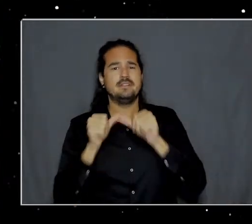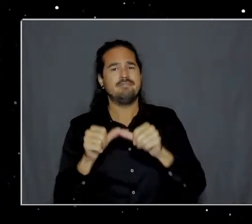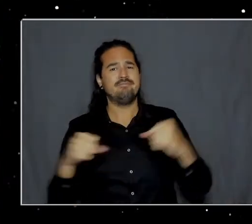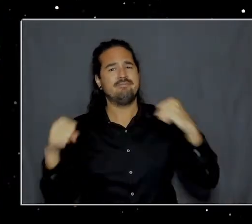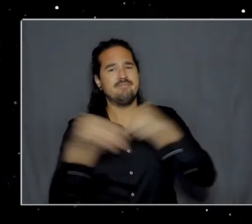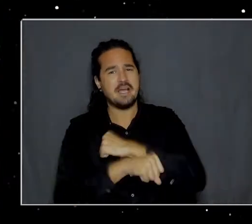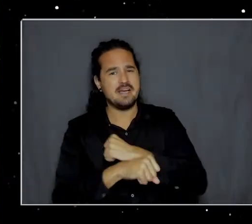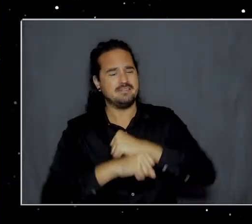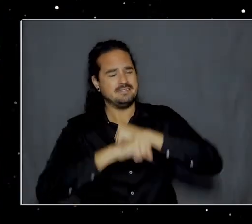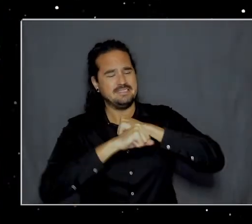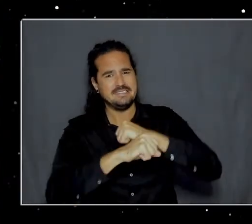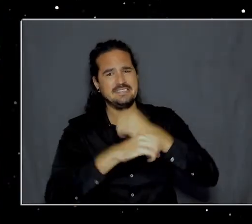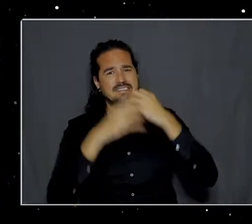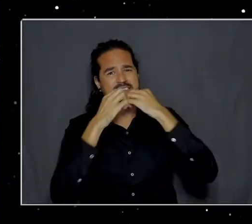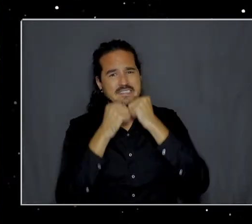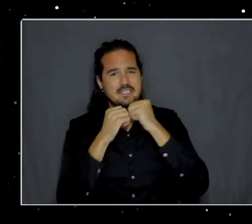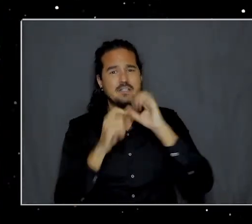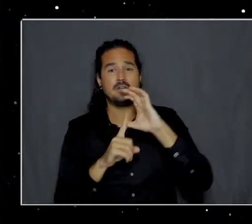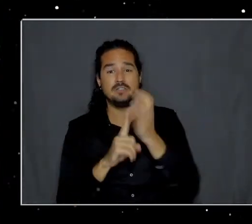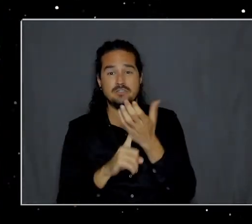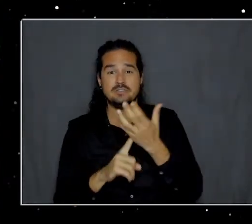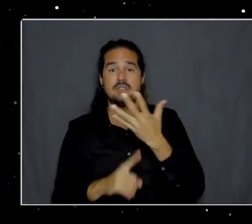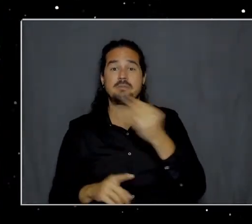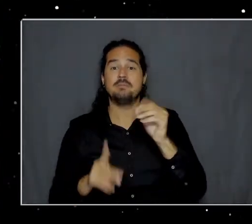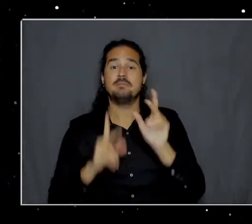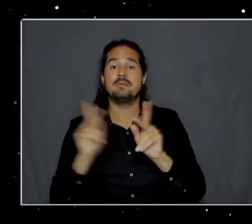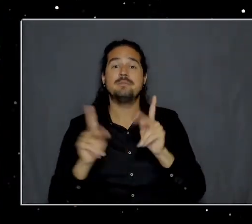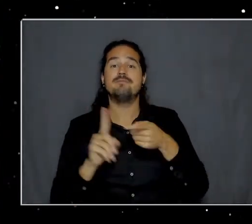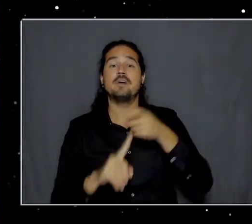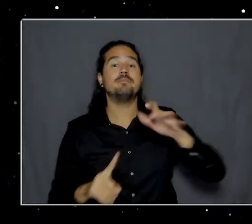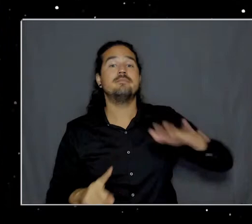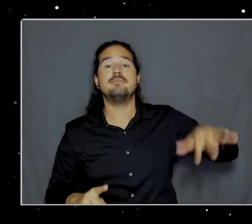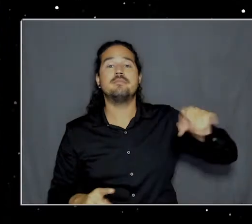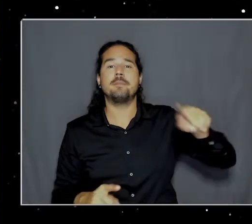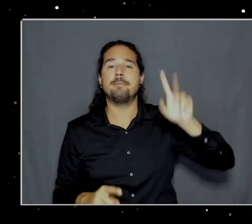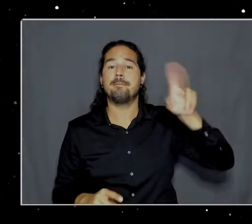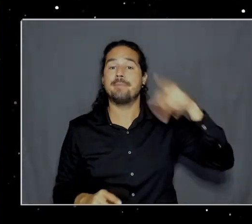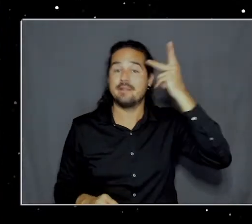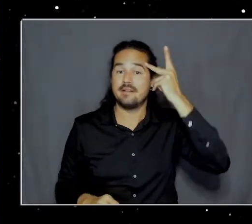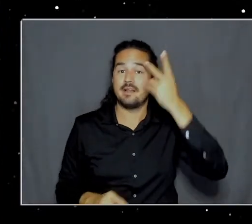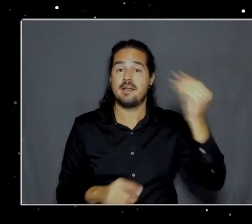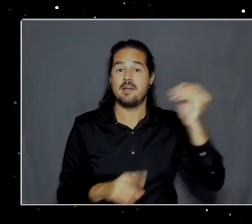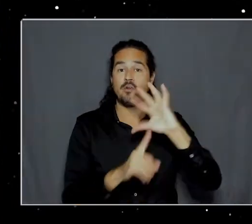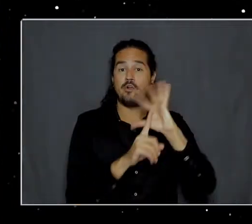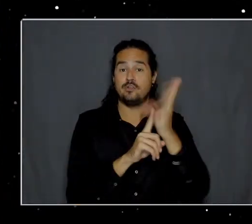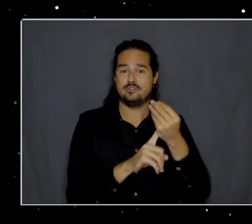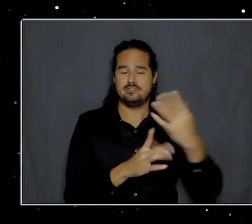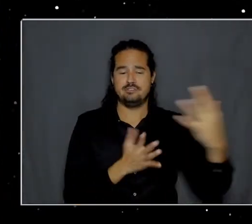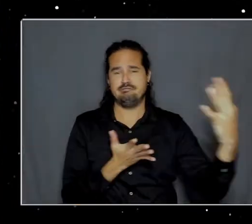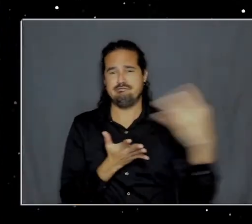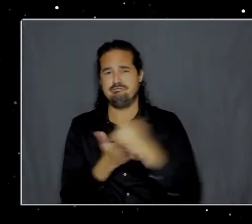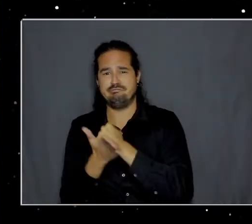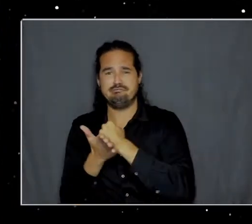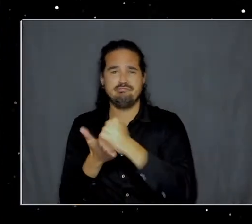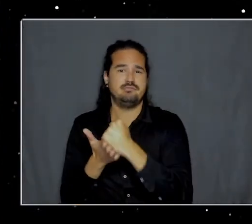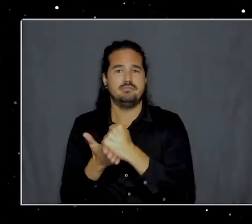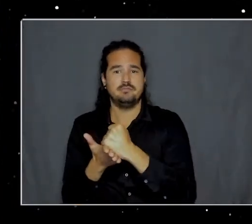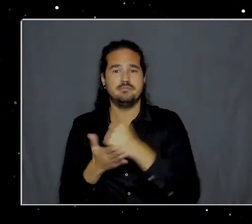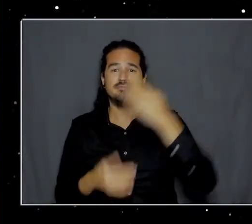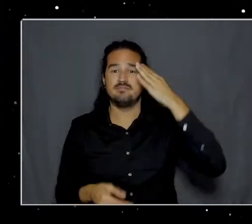COLONIZATION, AND WHO FIGHT TO THIS DAY TO SUSTAIN THEIR CULTURE AND PEOPLE AGAINST THE ONSLAUGHT OF BOTH POLITICAL AND